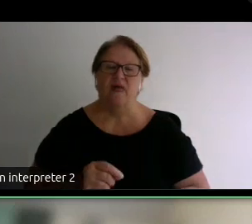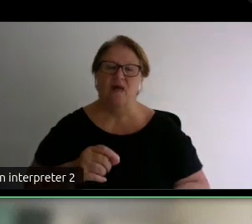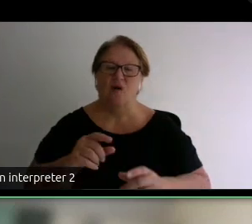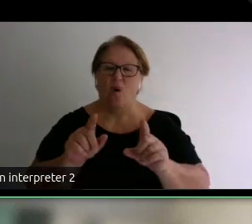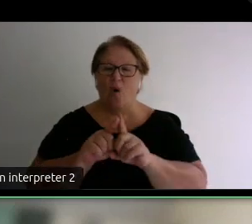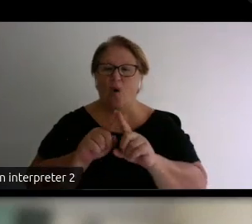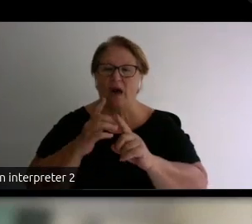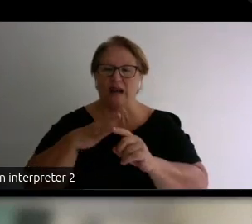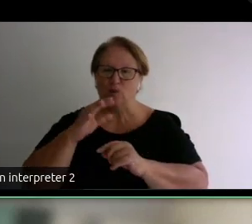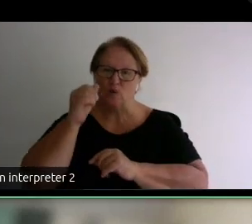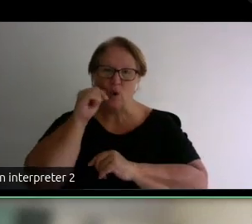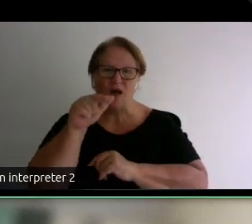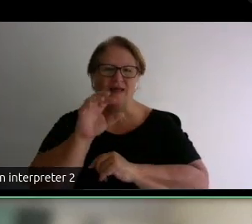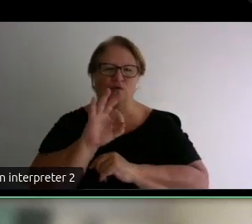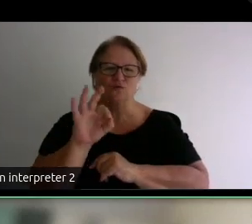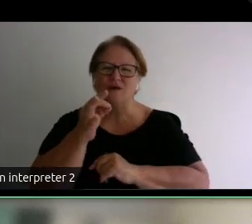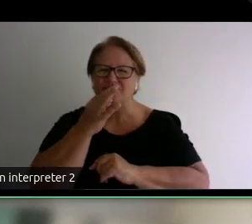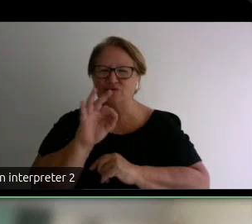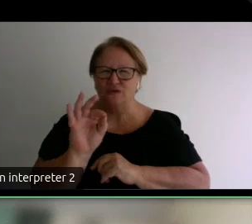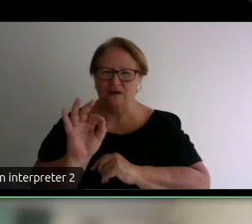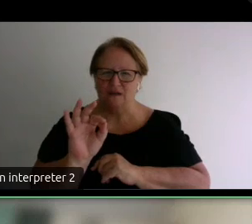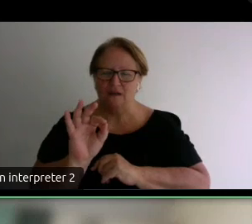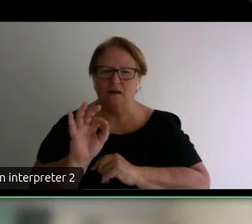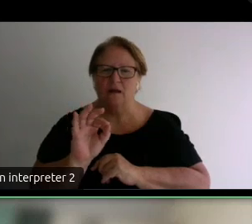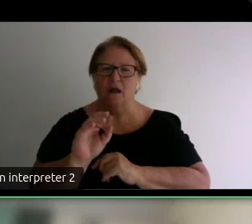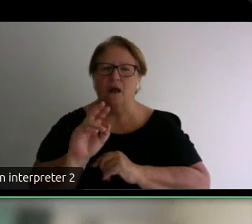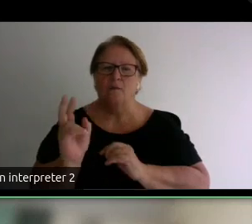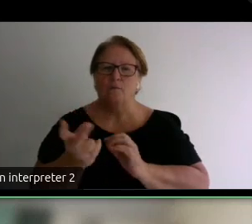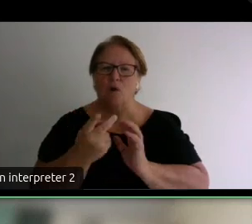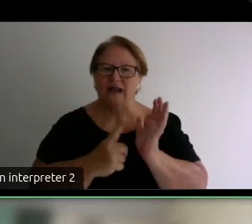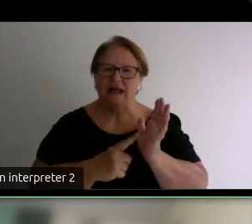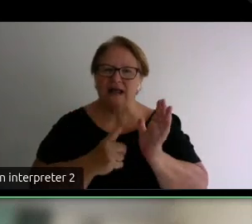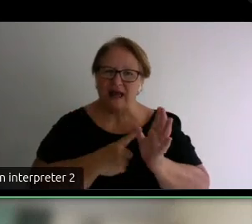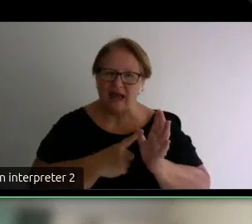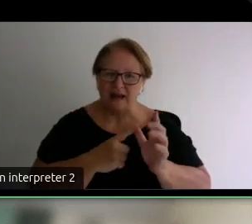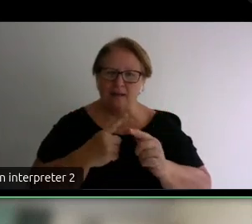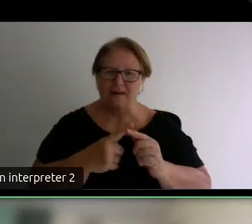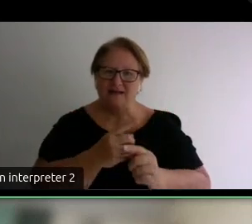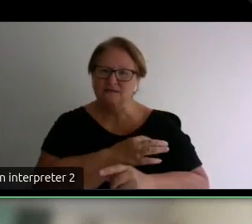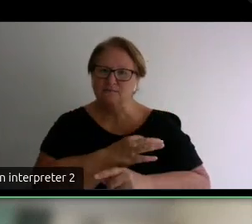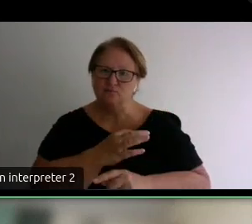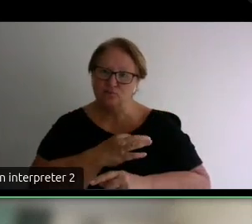are not free. So both the legally aided party and the privately represented parties will be